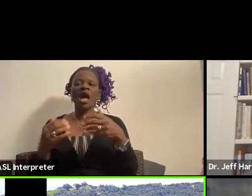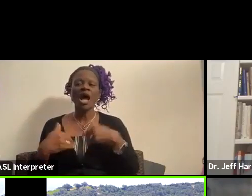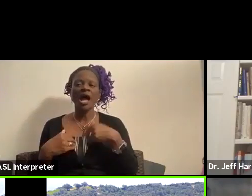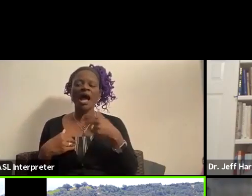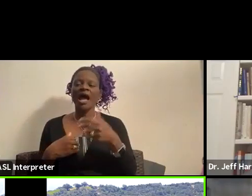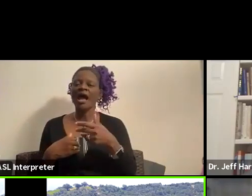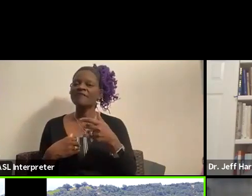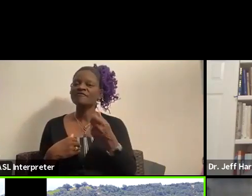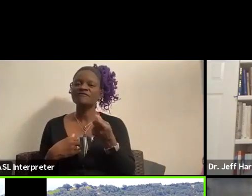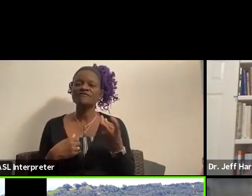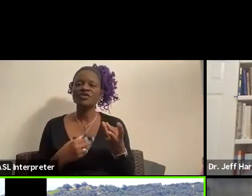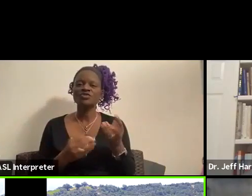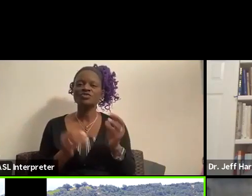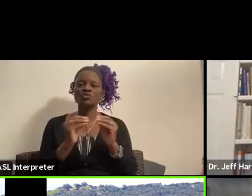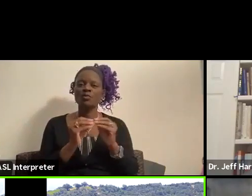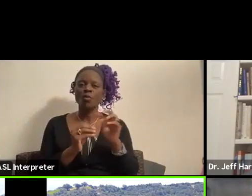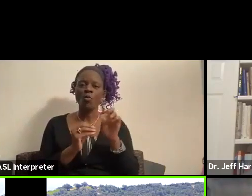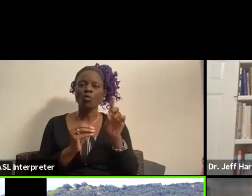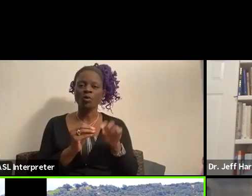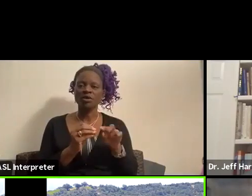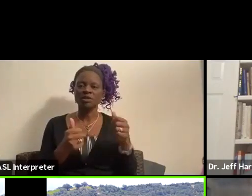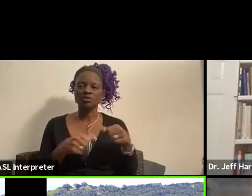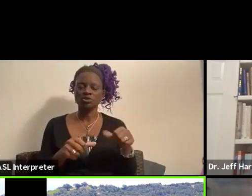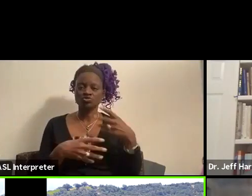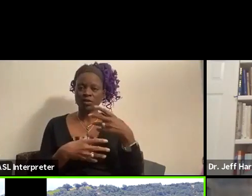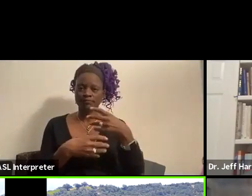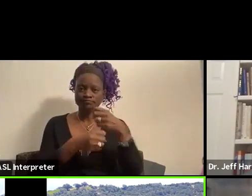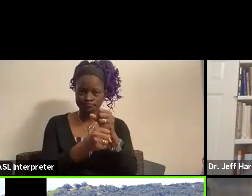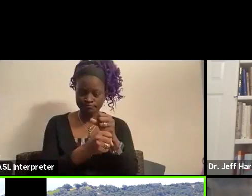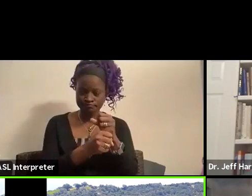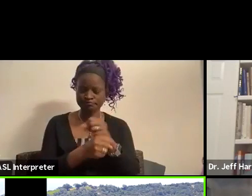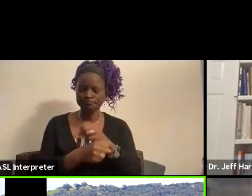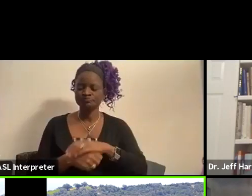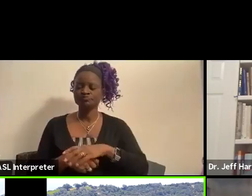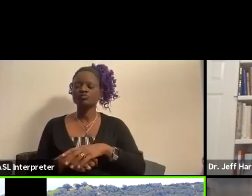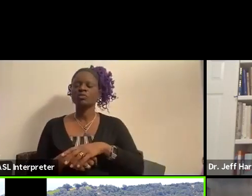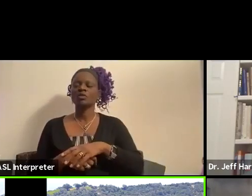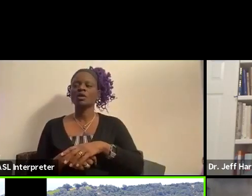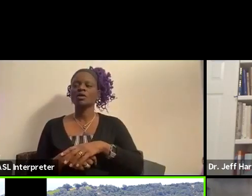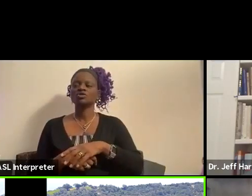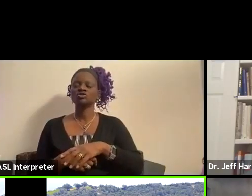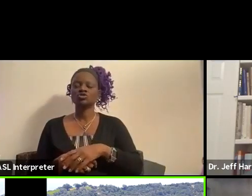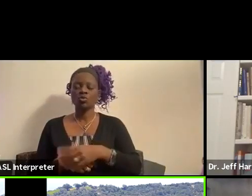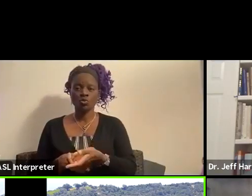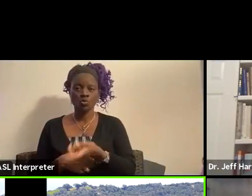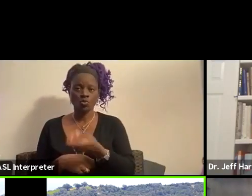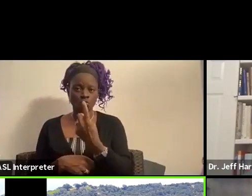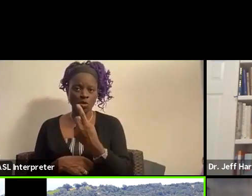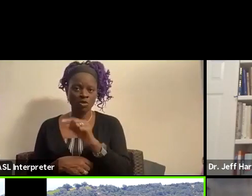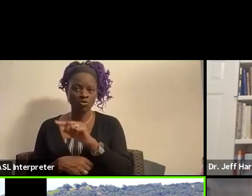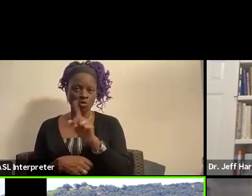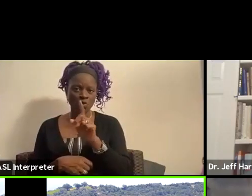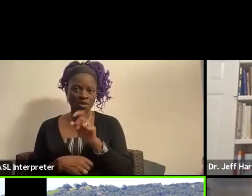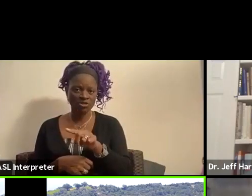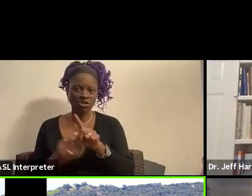into one a lot of questions about when teachers and how they're going to get vaccinated.